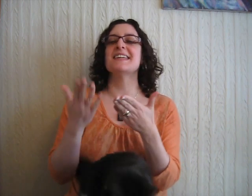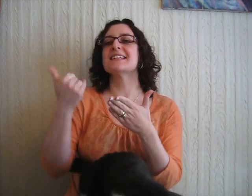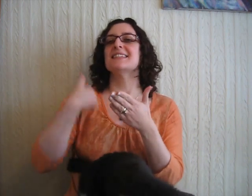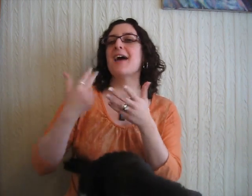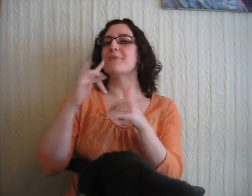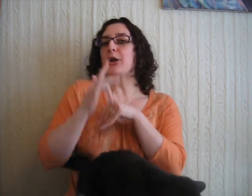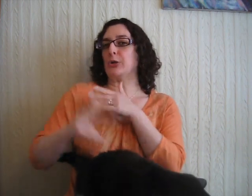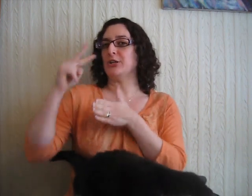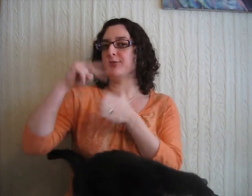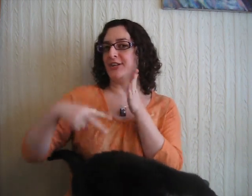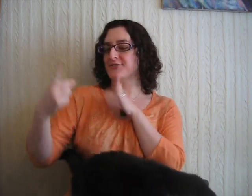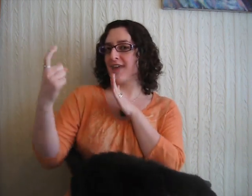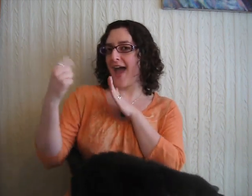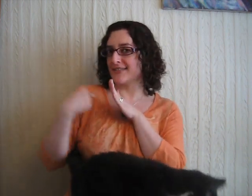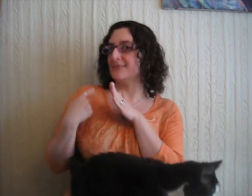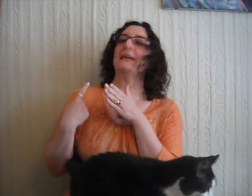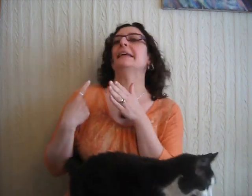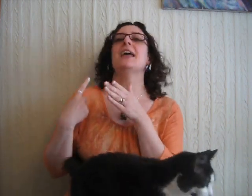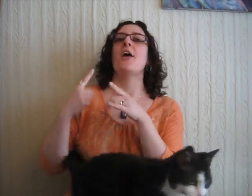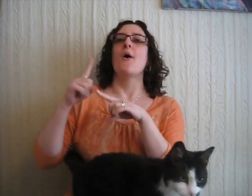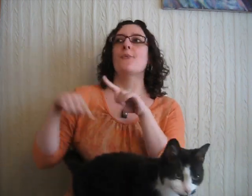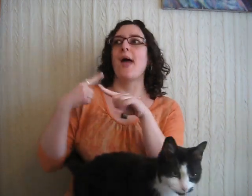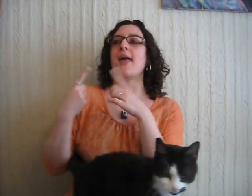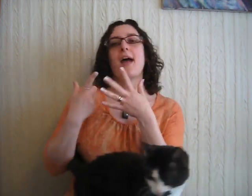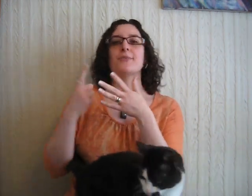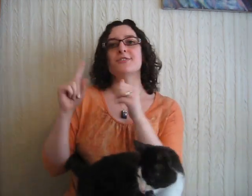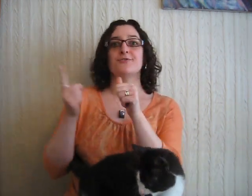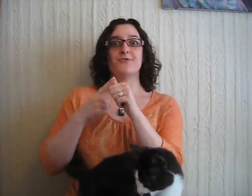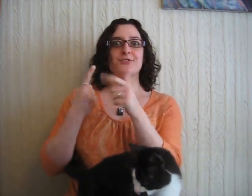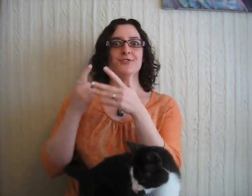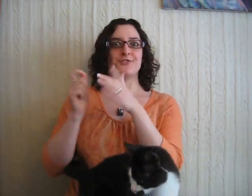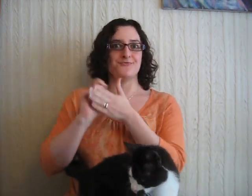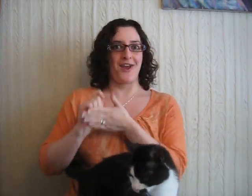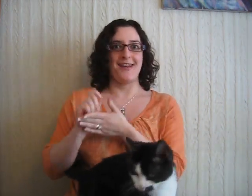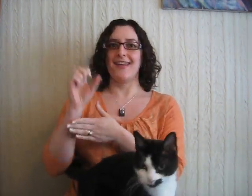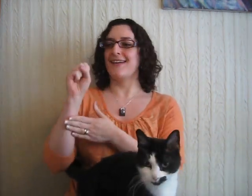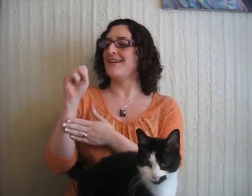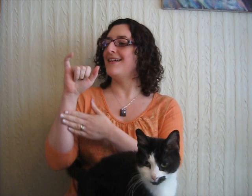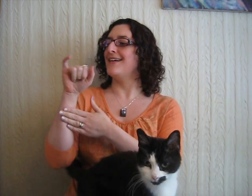Things that my early readers asked me when I was first writing